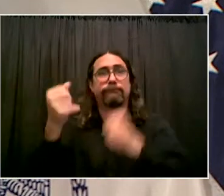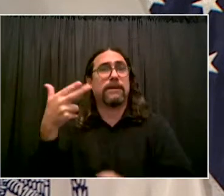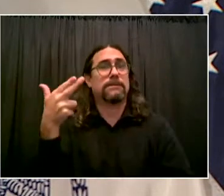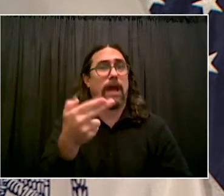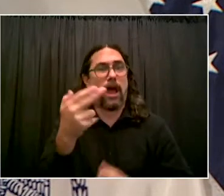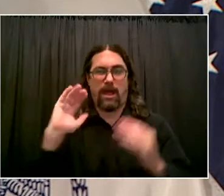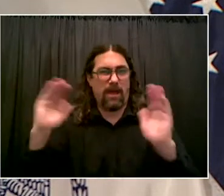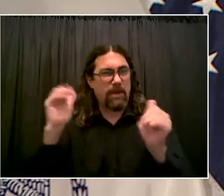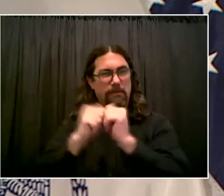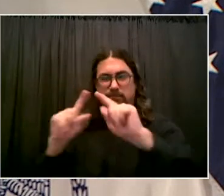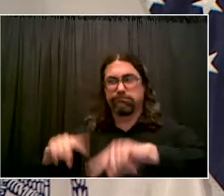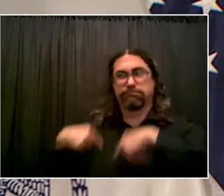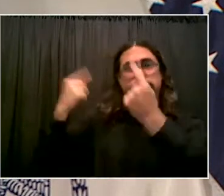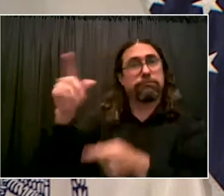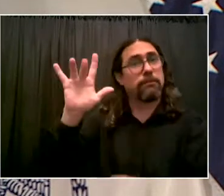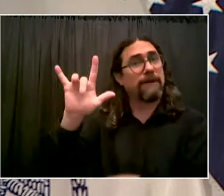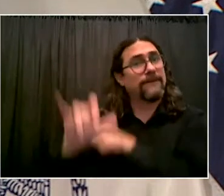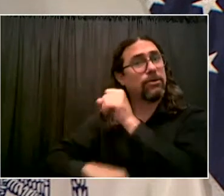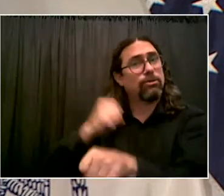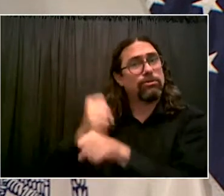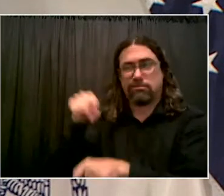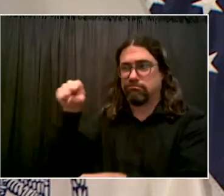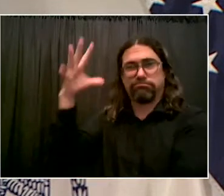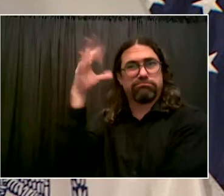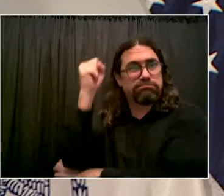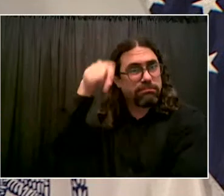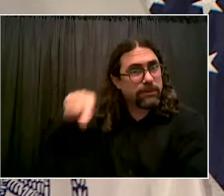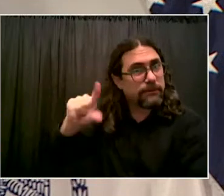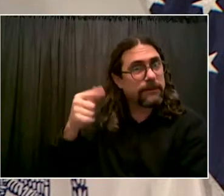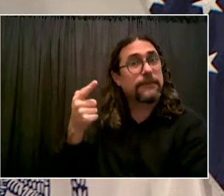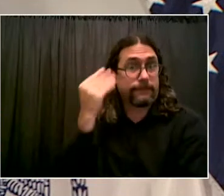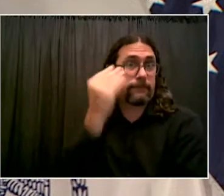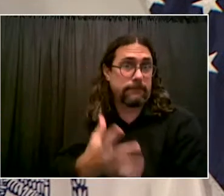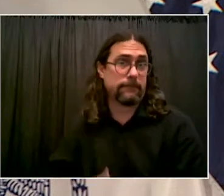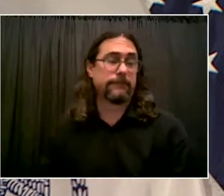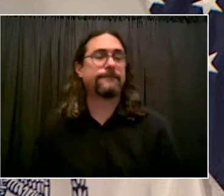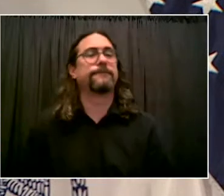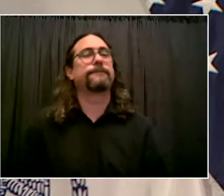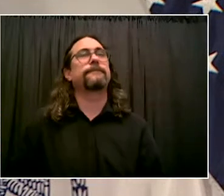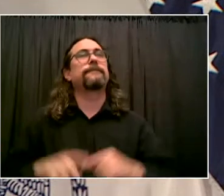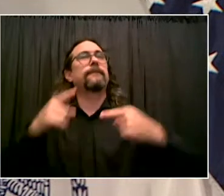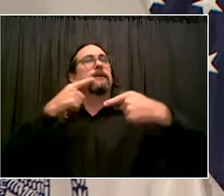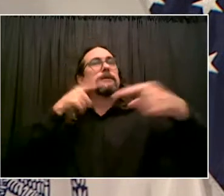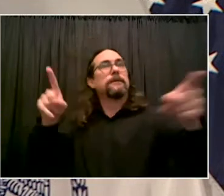RIGHT AND TURN THIS AROUND. WE ARE ALSO